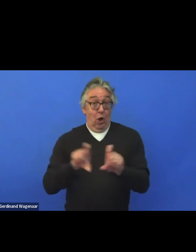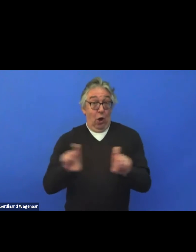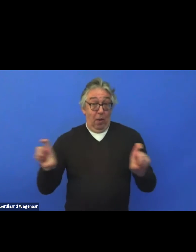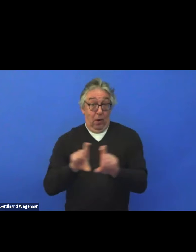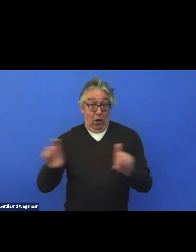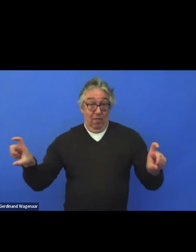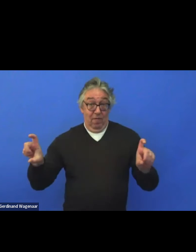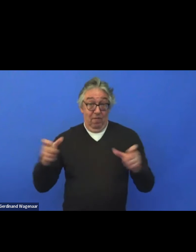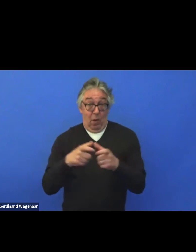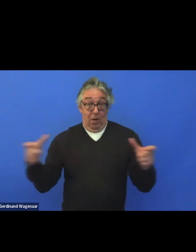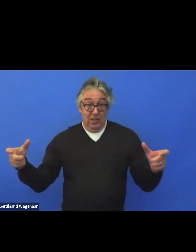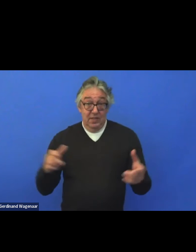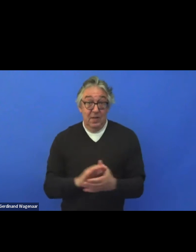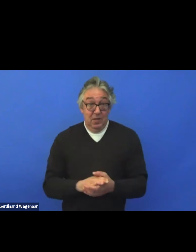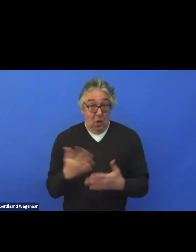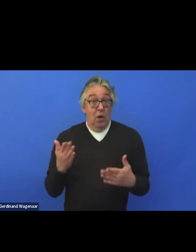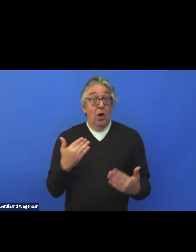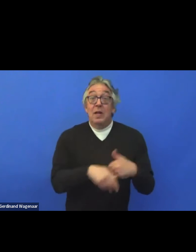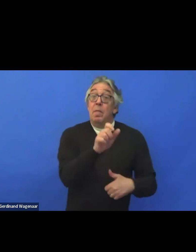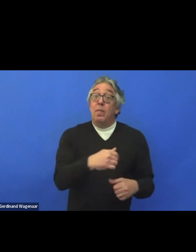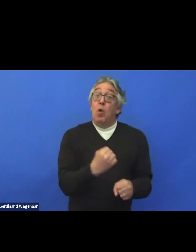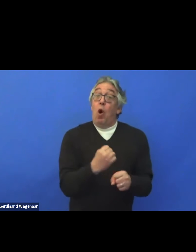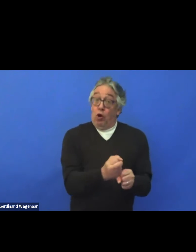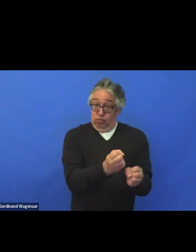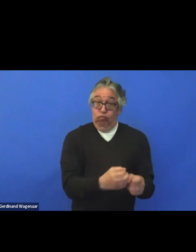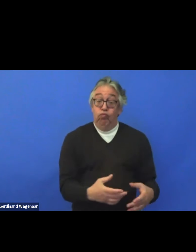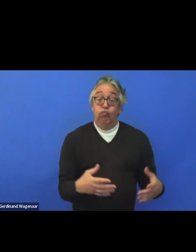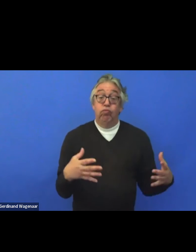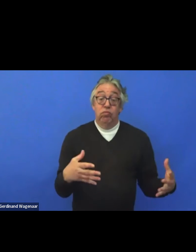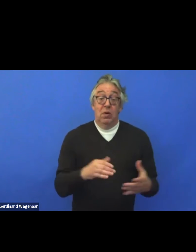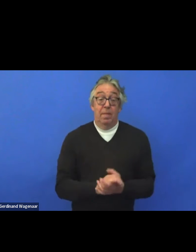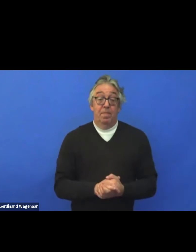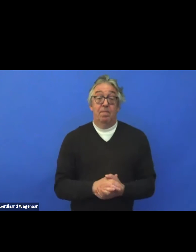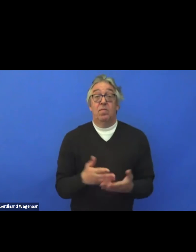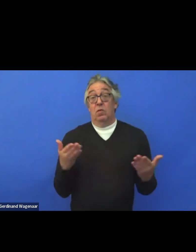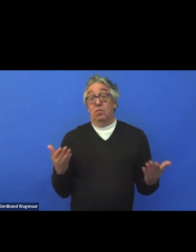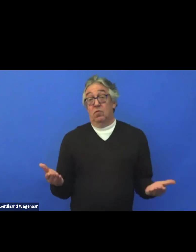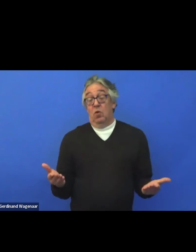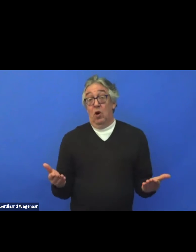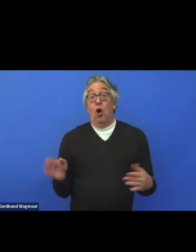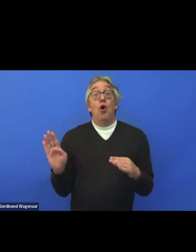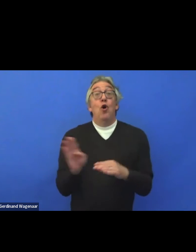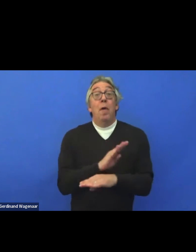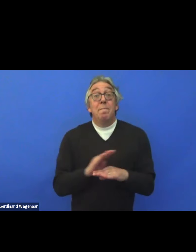So private sector participation is important for the realisation of the aspiration of including